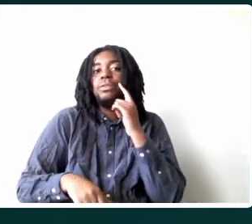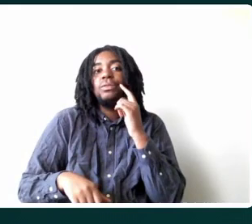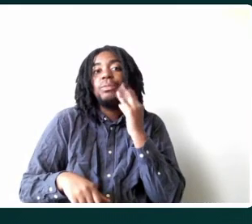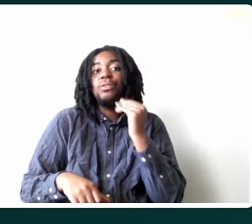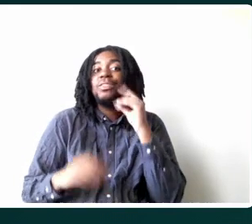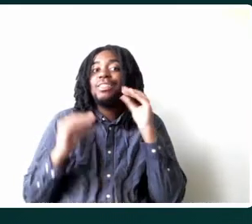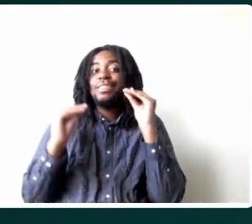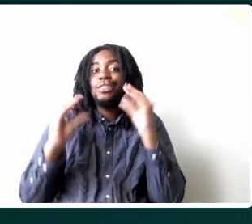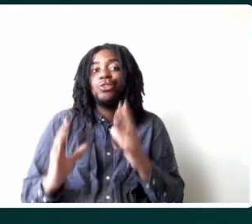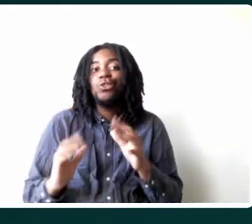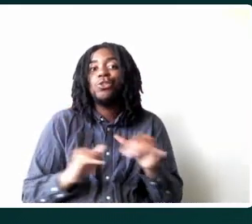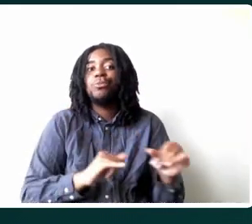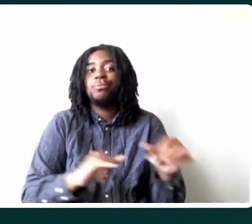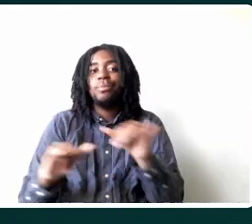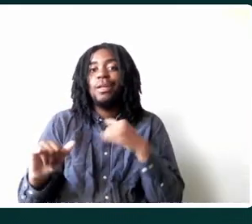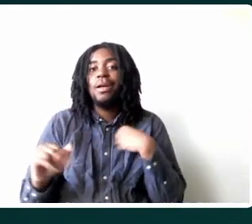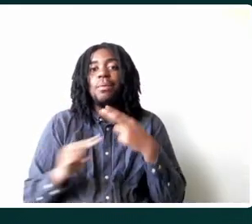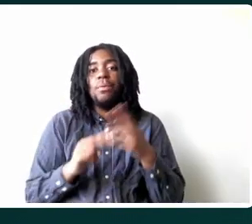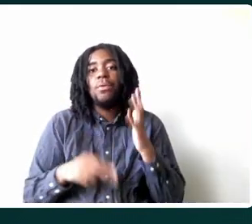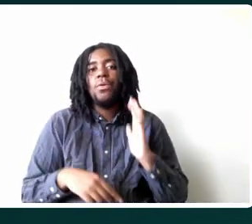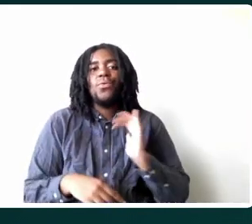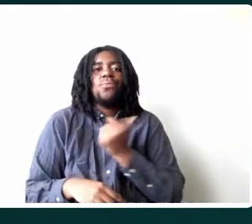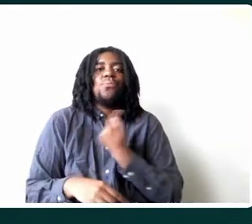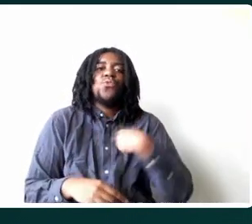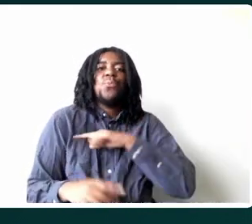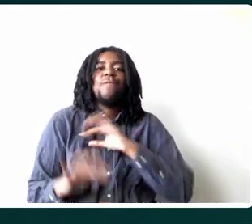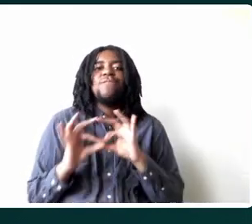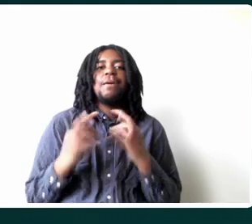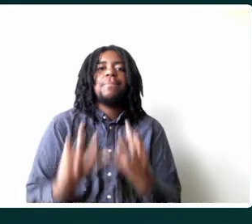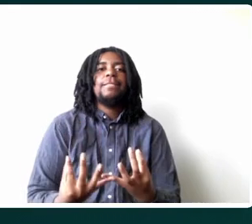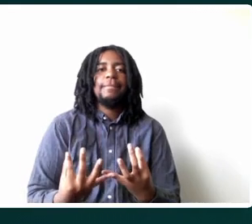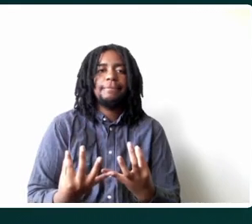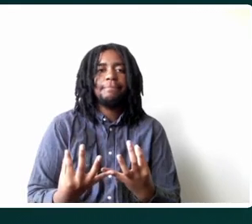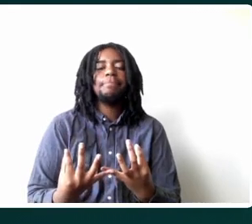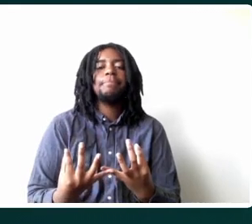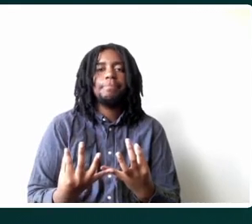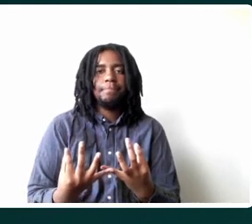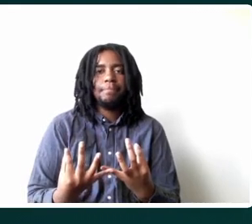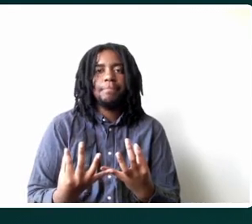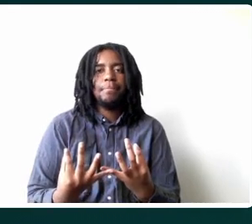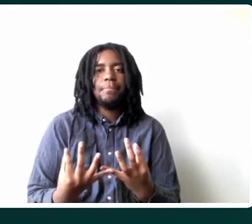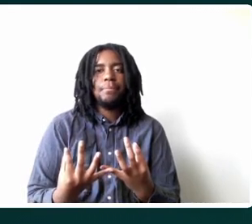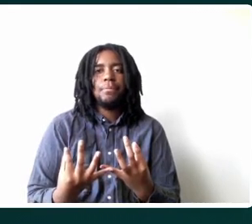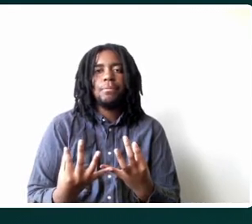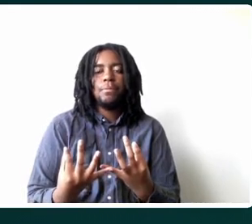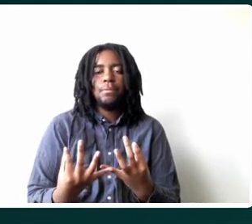And I mentioned before that we are a family. I wasn't quite recognizing when I came up with the